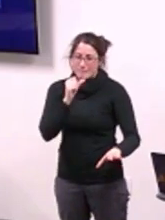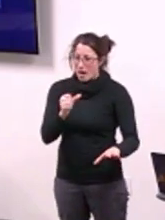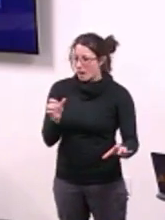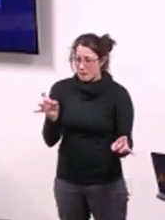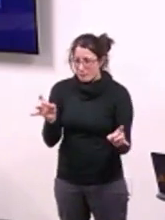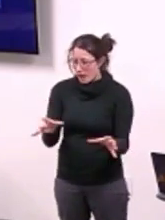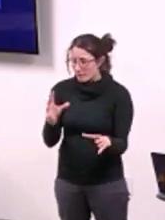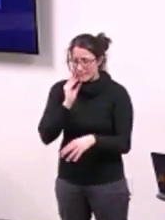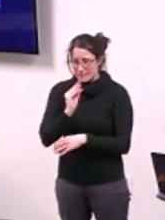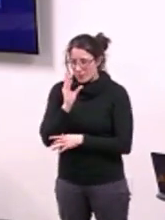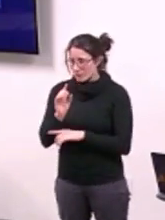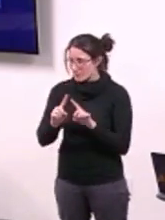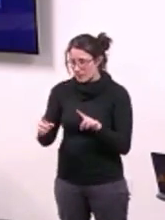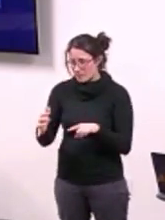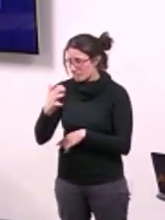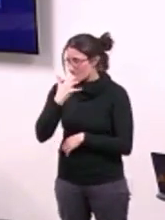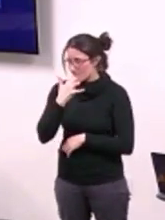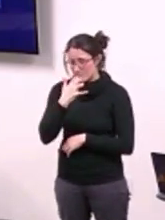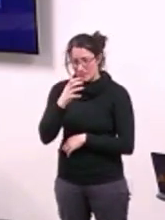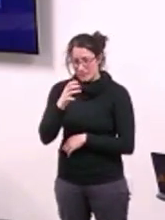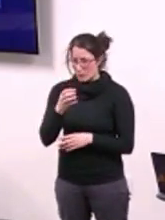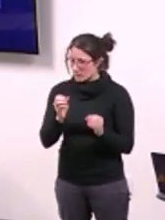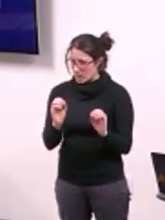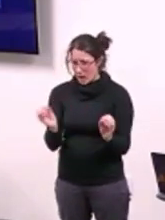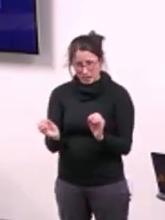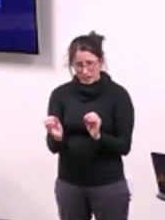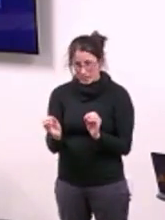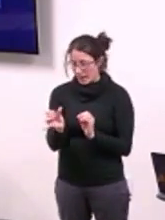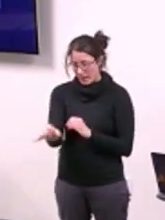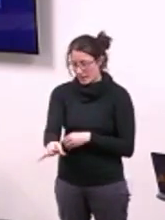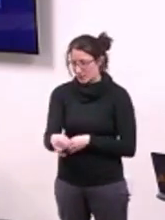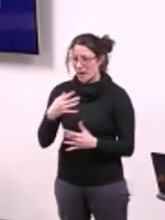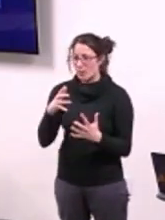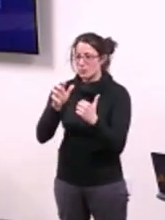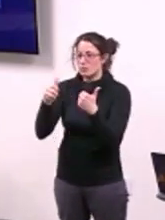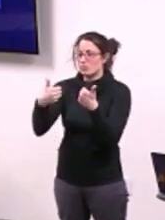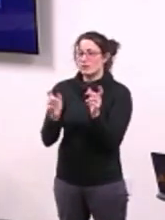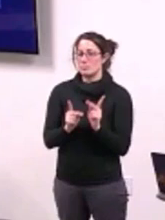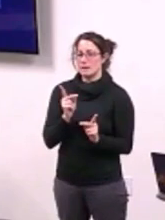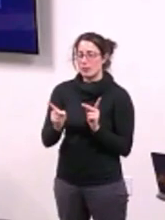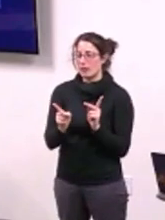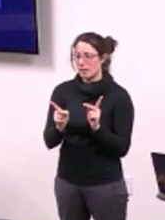And it was nothing close to that. So I want to challenge folks again around that as well.